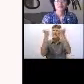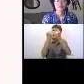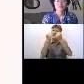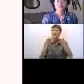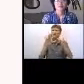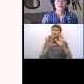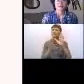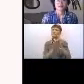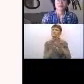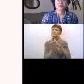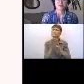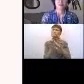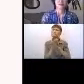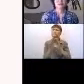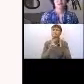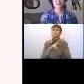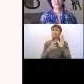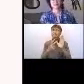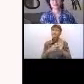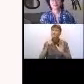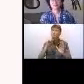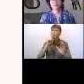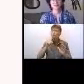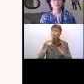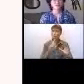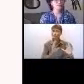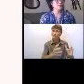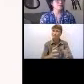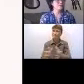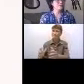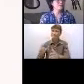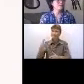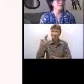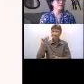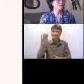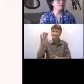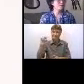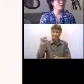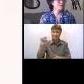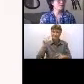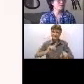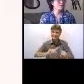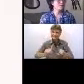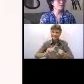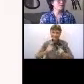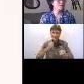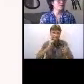and social life. I think, for me personally, this is a term that I use, as, as a Black